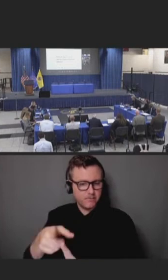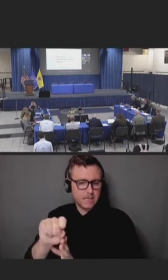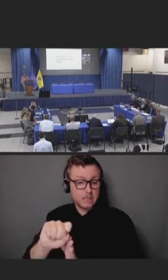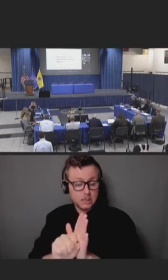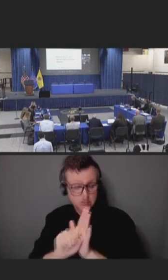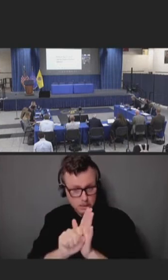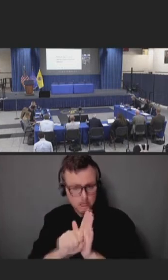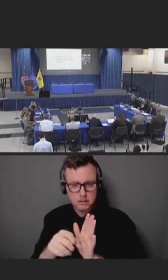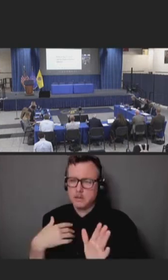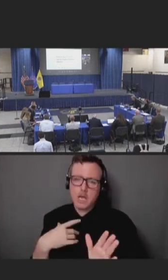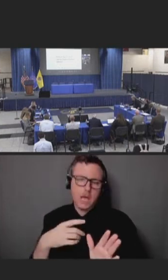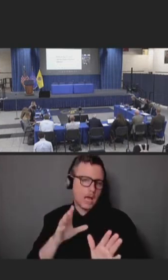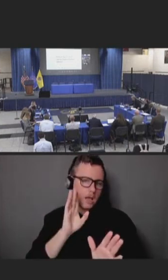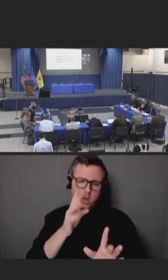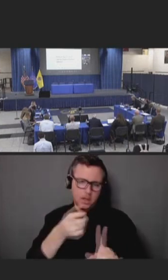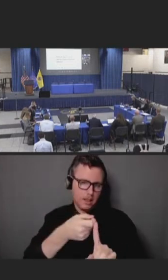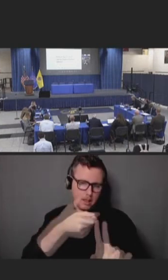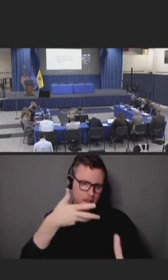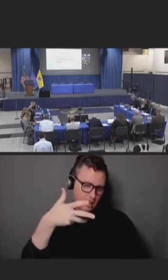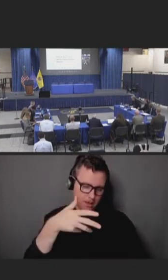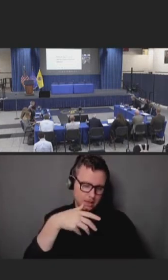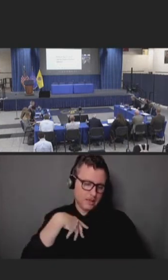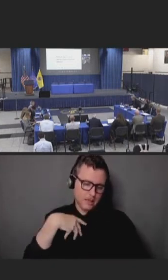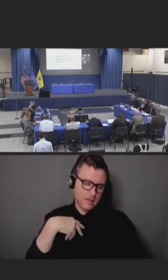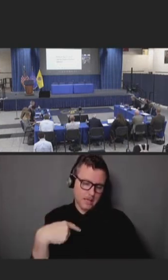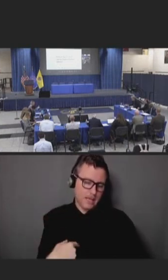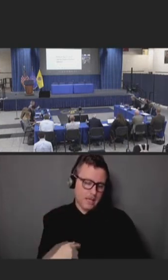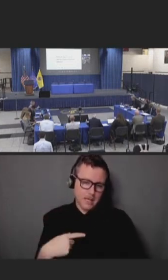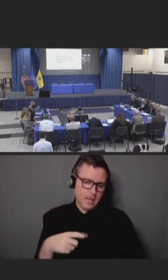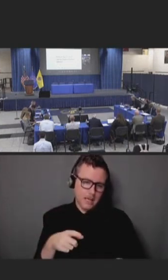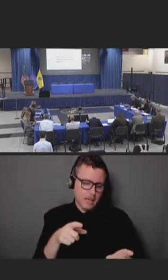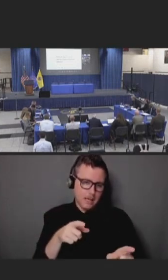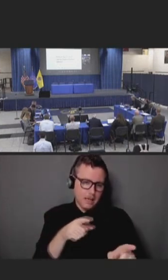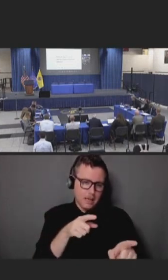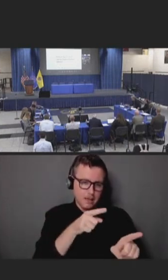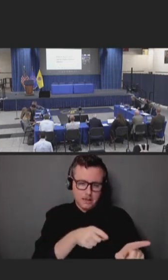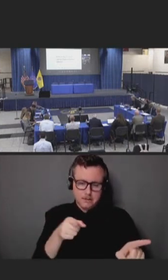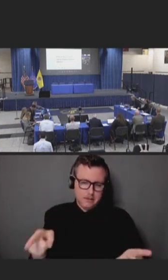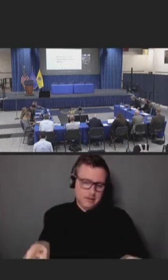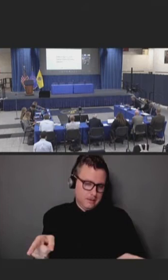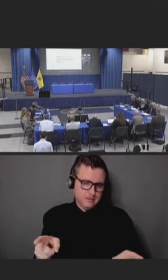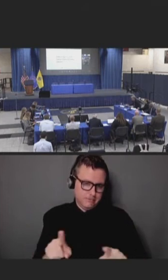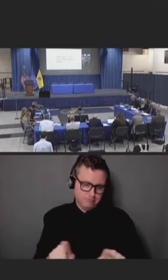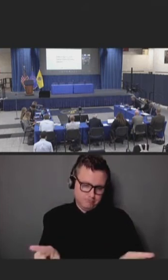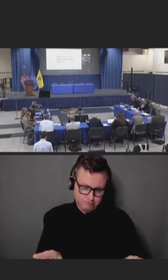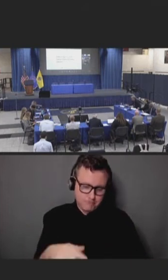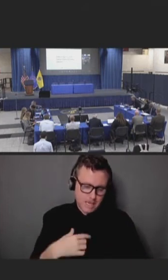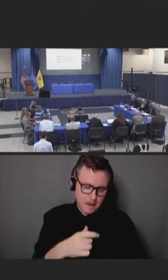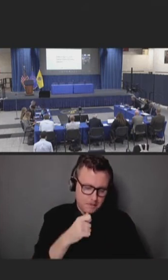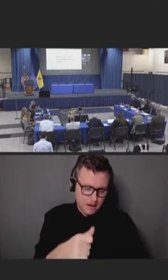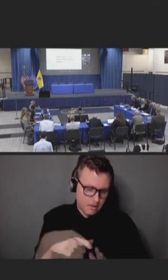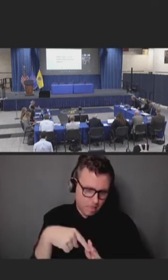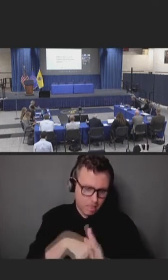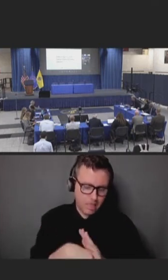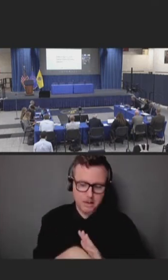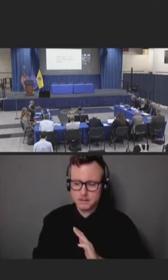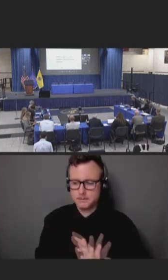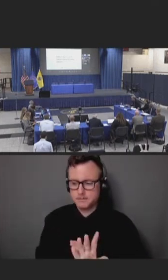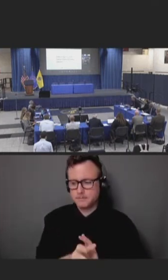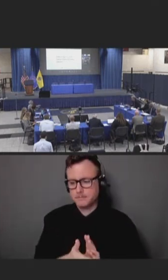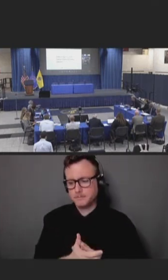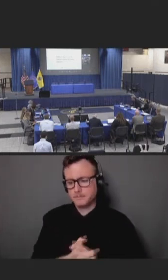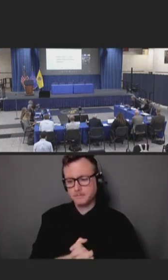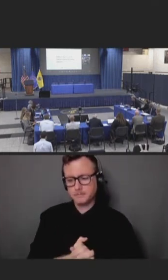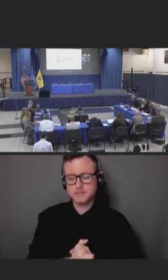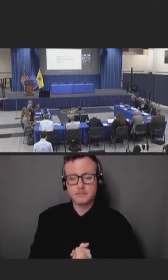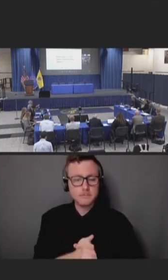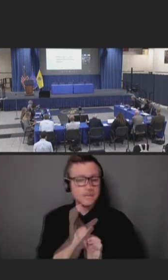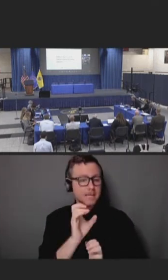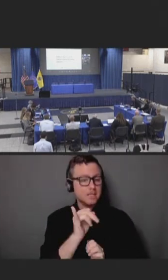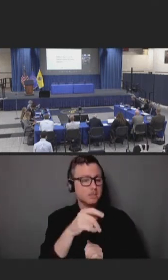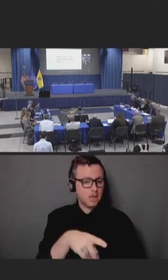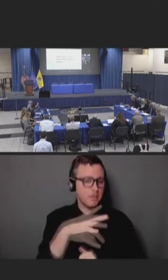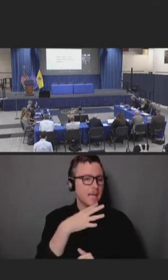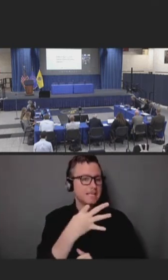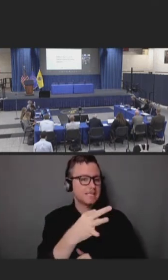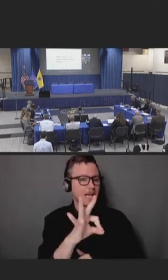we'll not go in to the nuances there, and to shift enrollees who are 19 years of age or